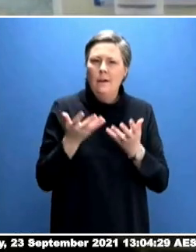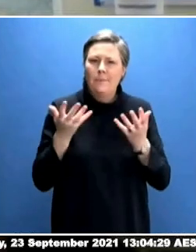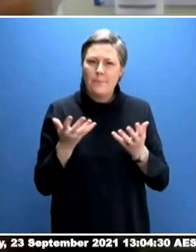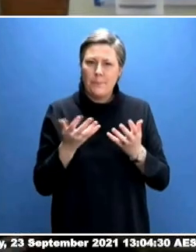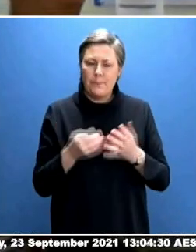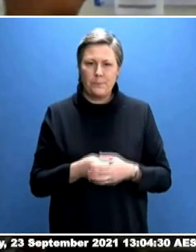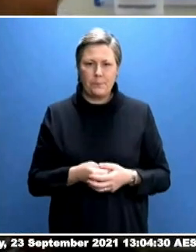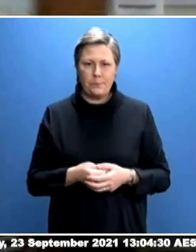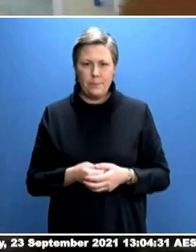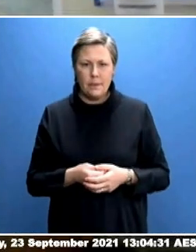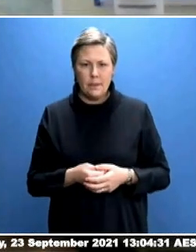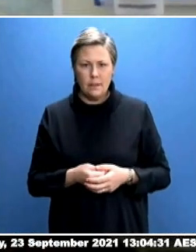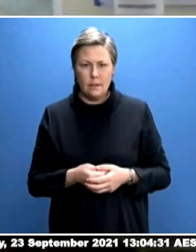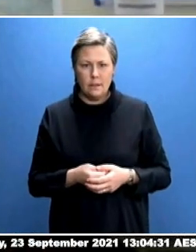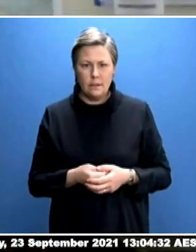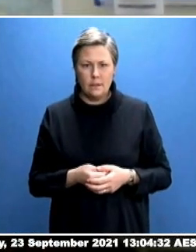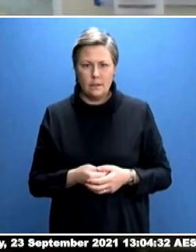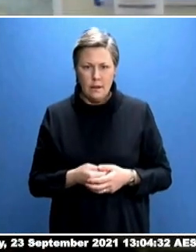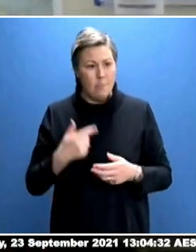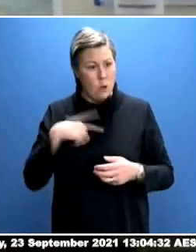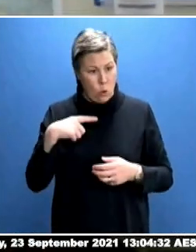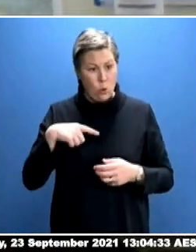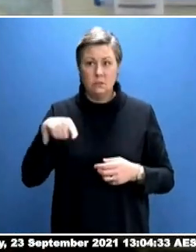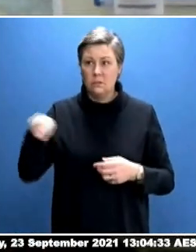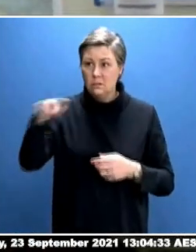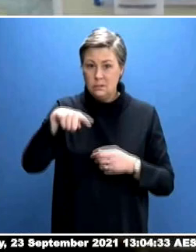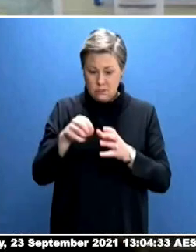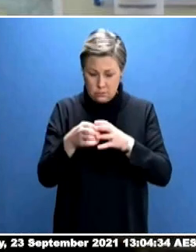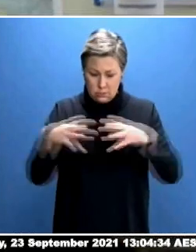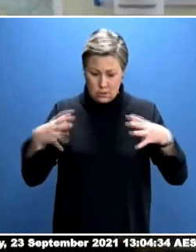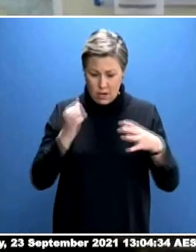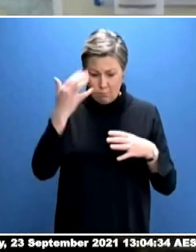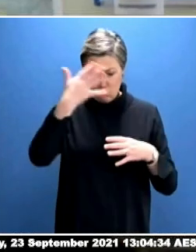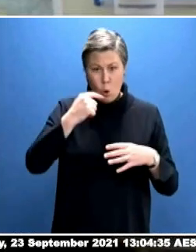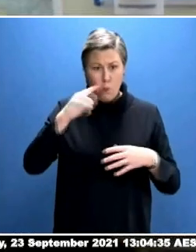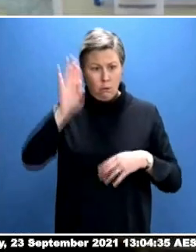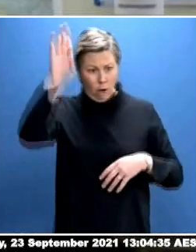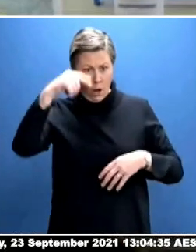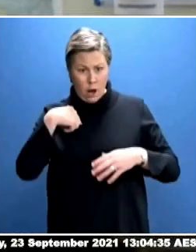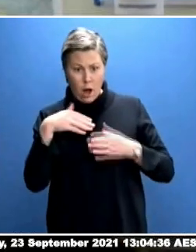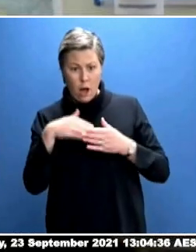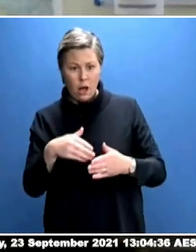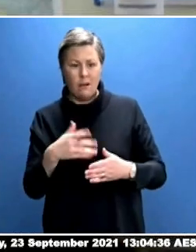trying to put their hand up and say, "We'll help," it's quite tragic that those sort of opportunities are missed.